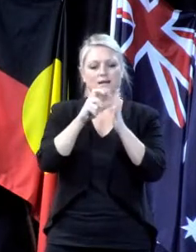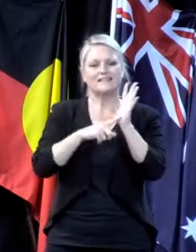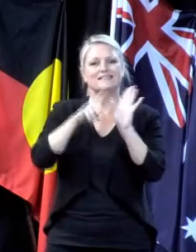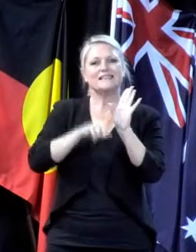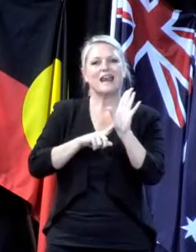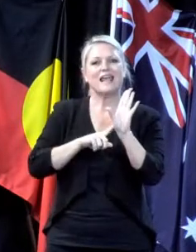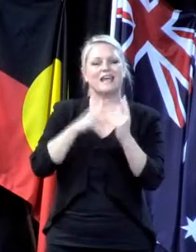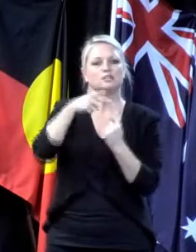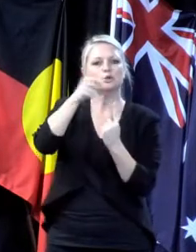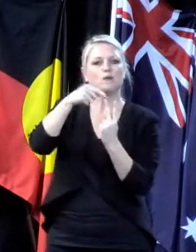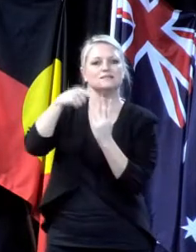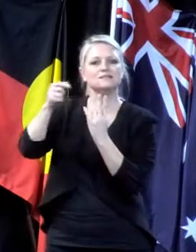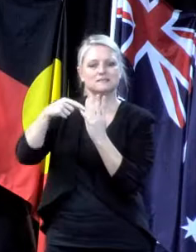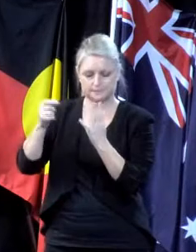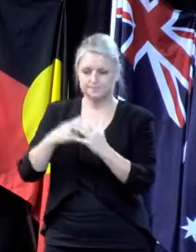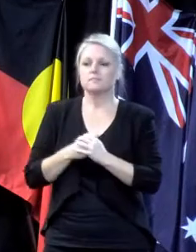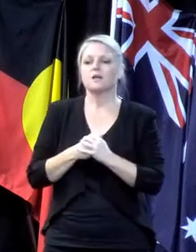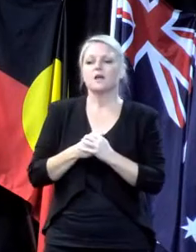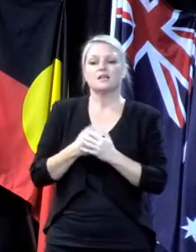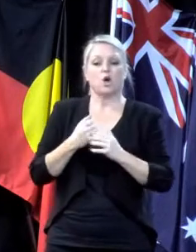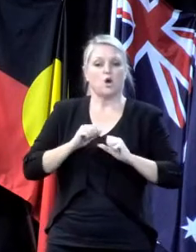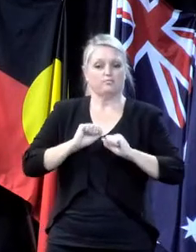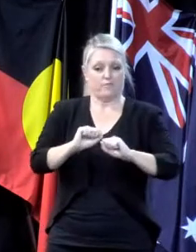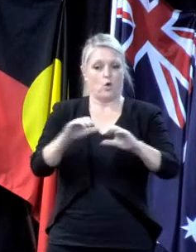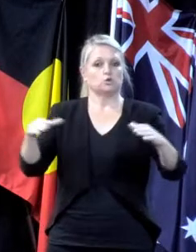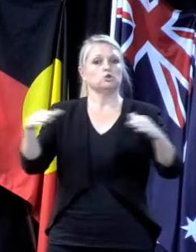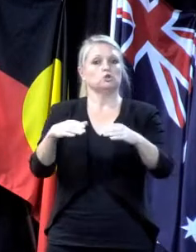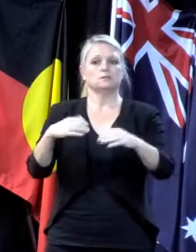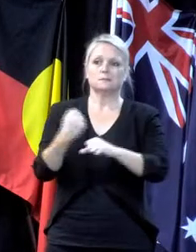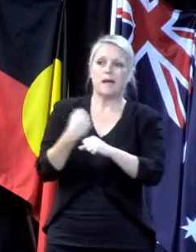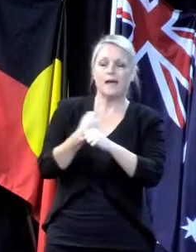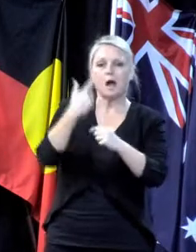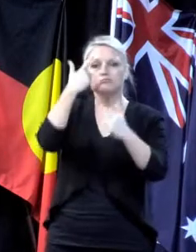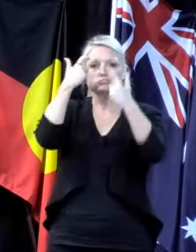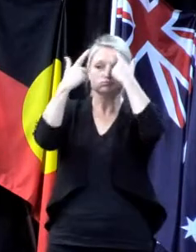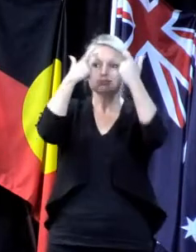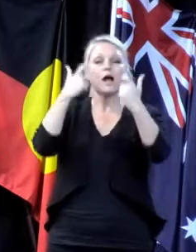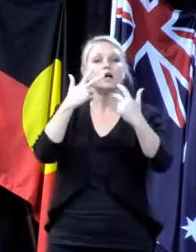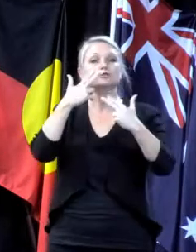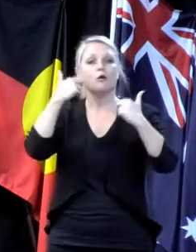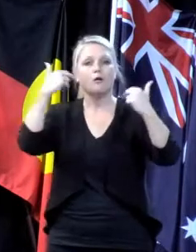We're making a song about our - their culture and their local community.